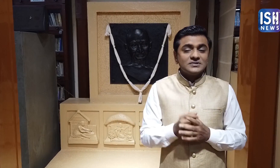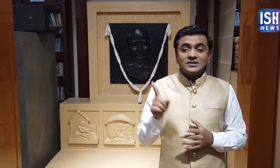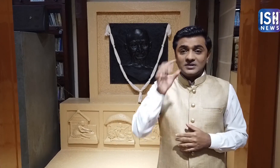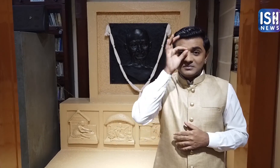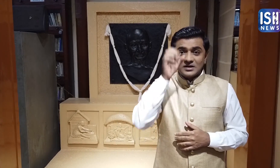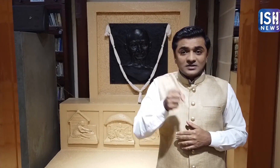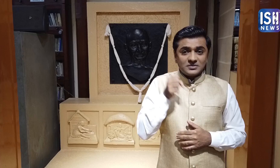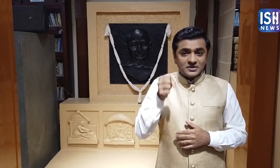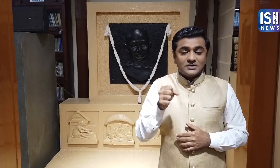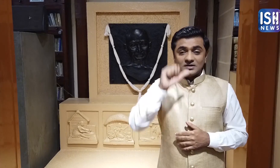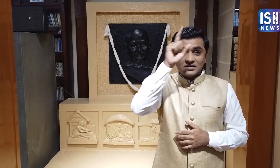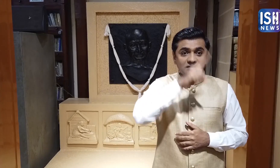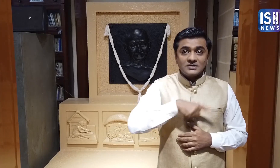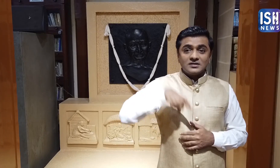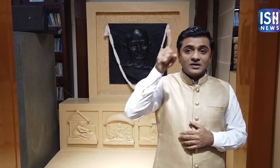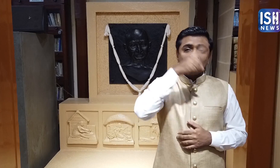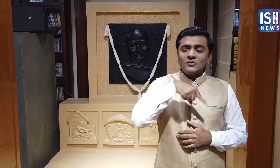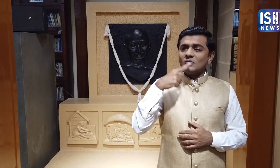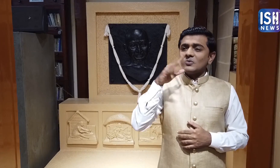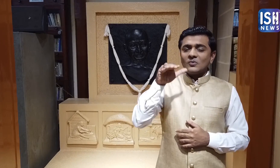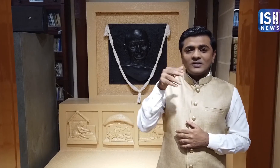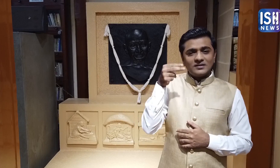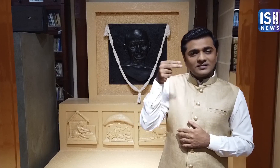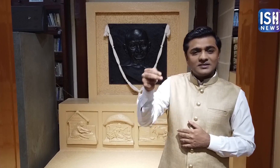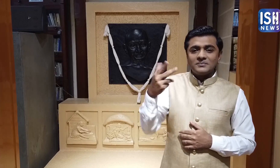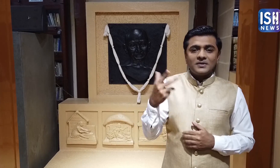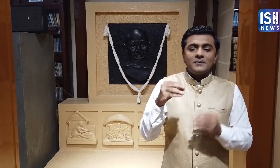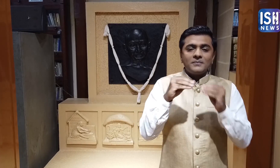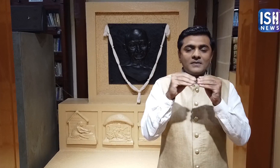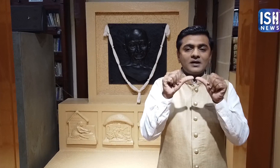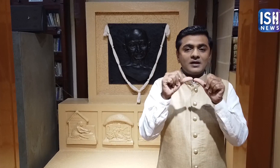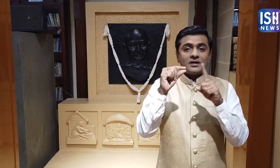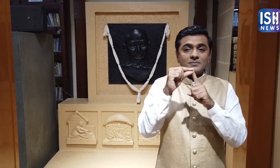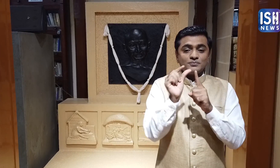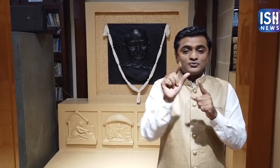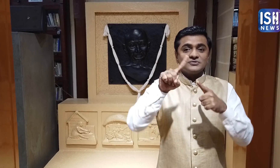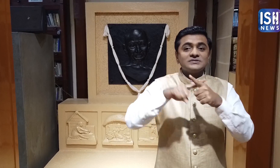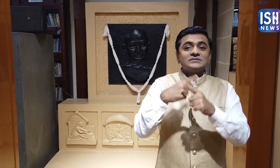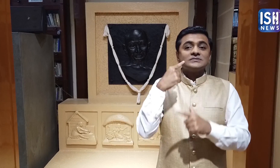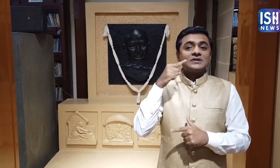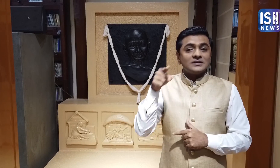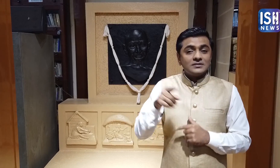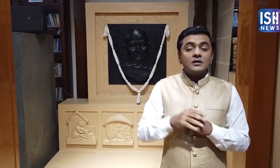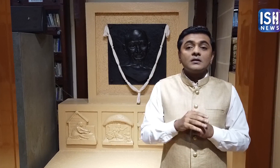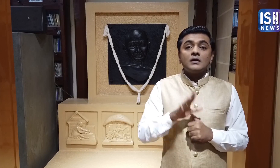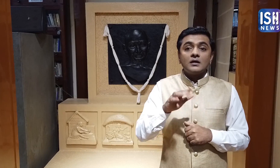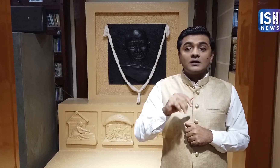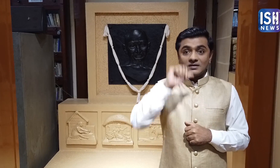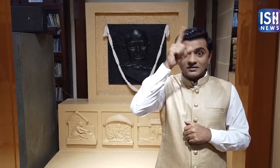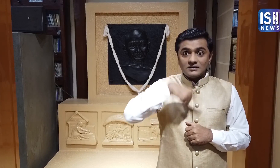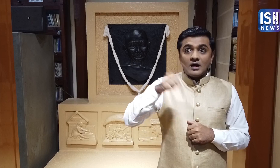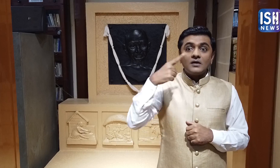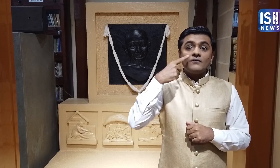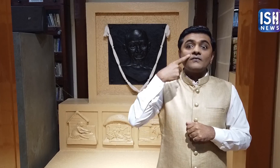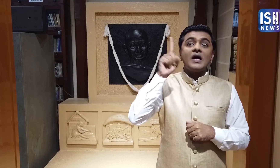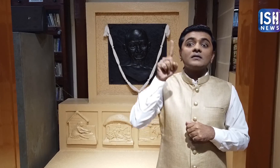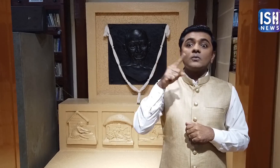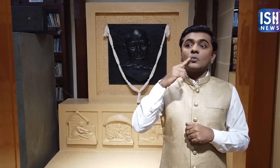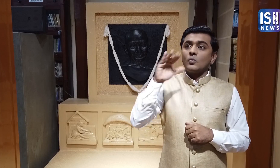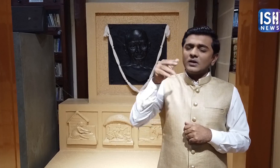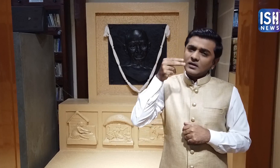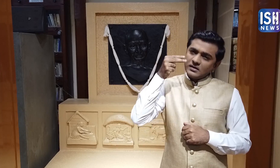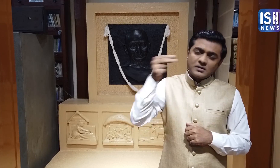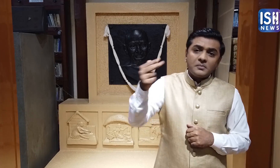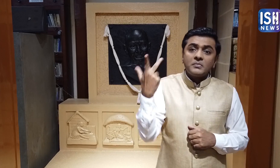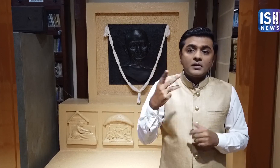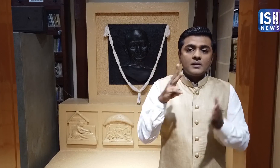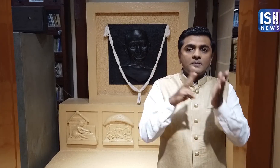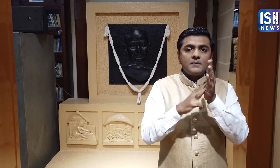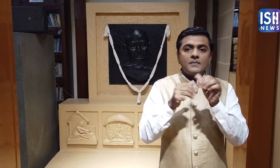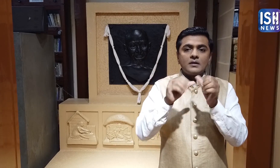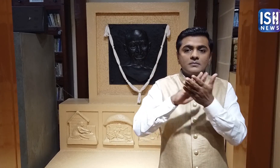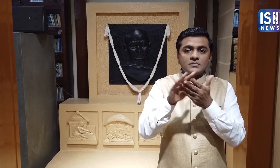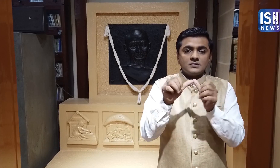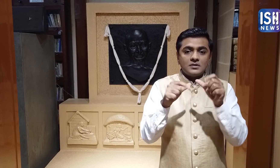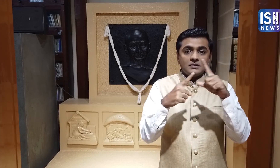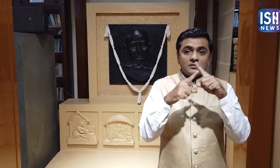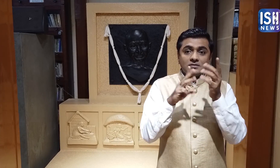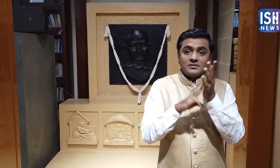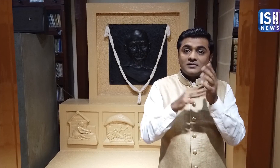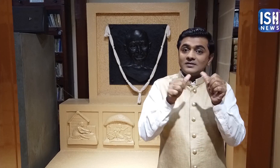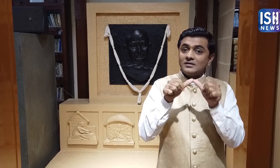Gandhiji was fondly called Baapu - the father of the nation - and Mahatma.